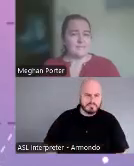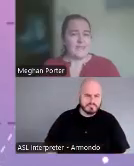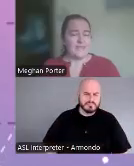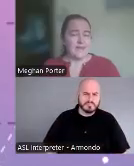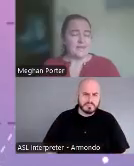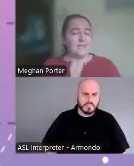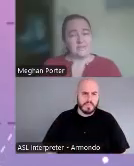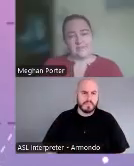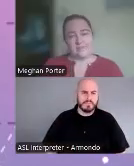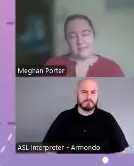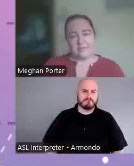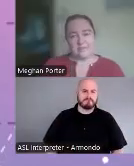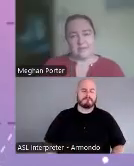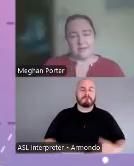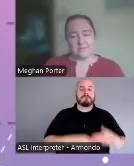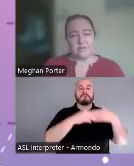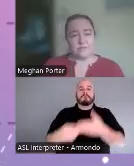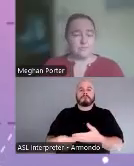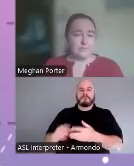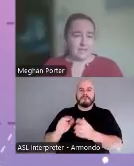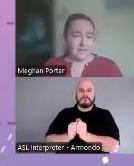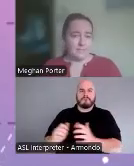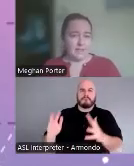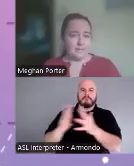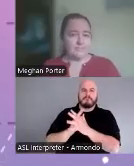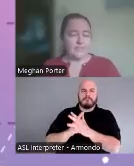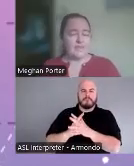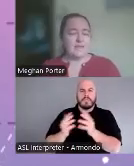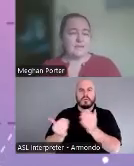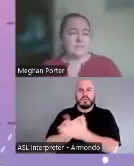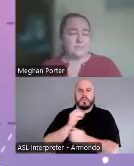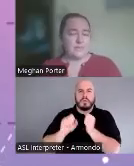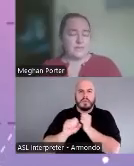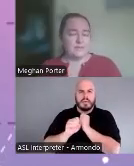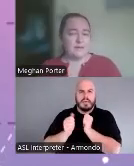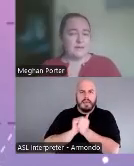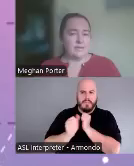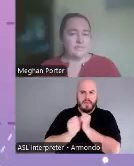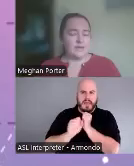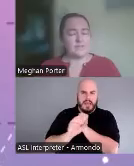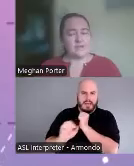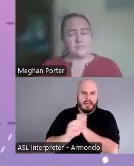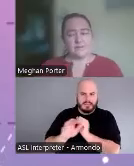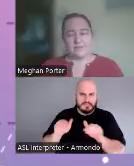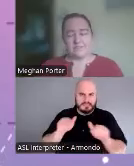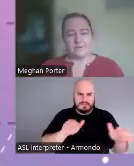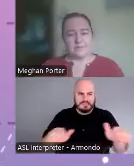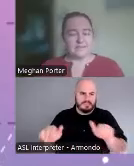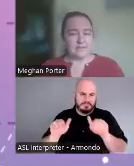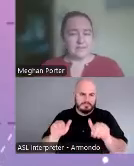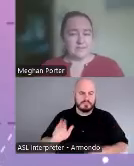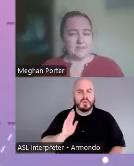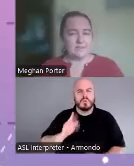And that led to the development of a new mini-campaign. So I'll talk about this in more detail in a minute,